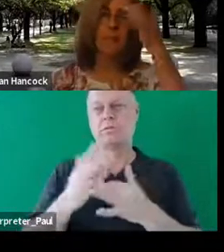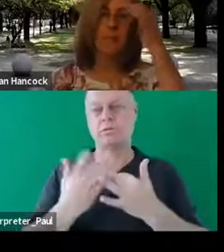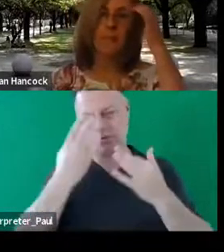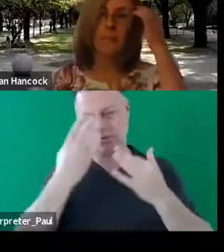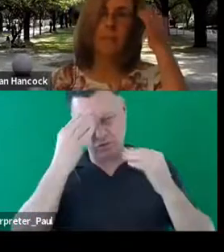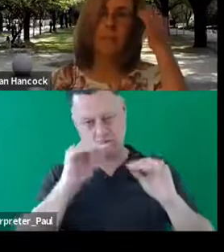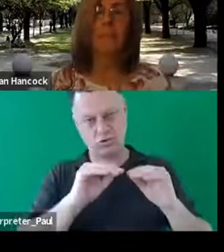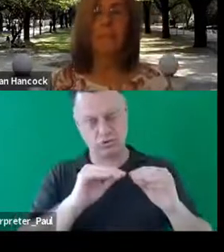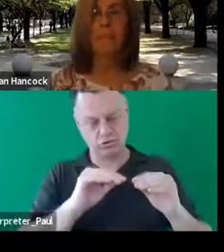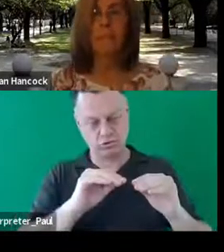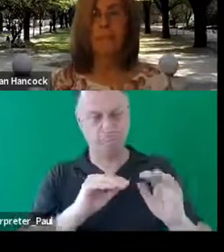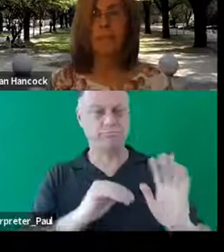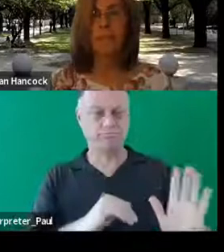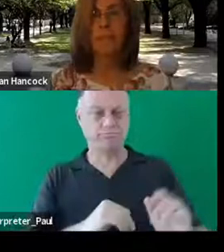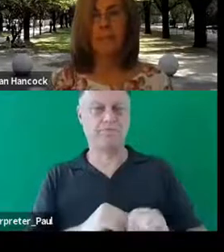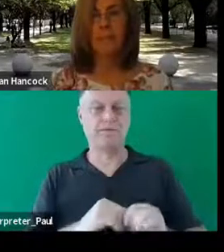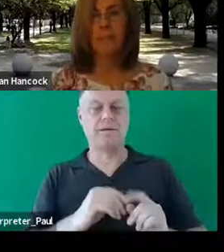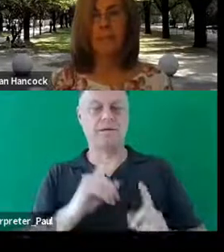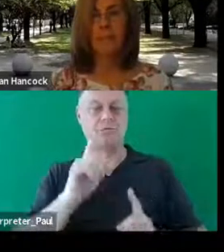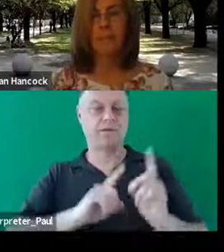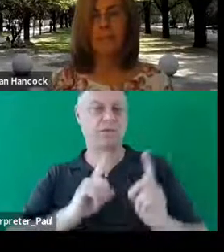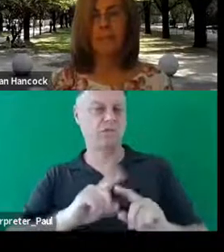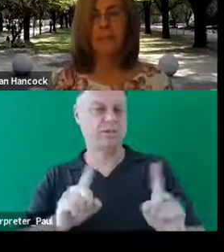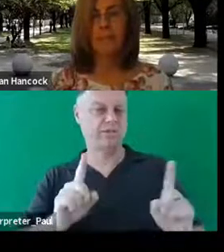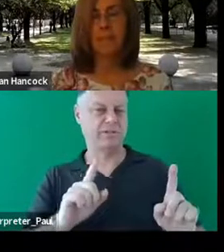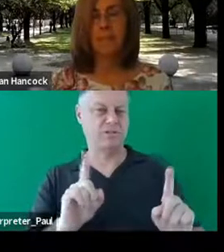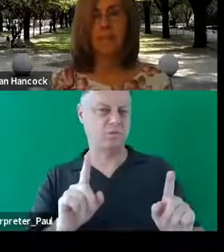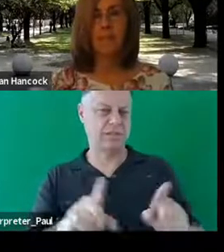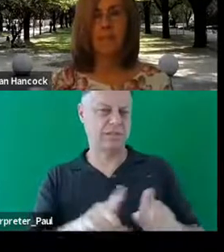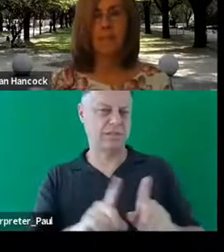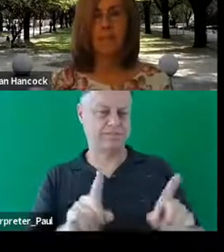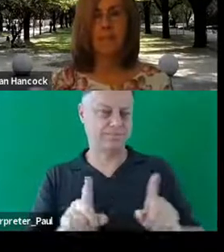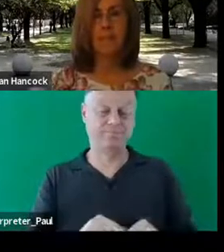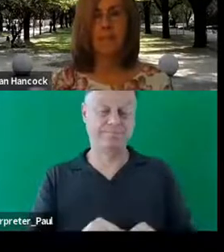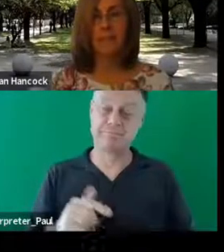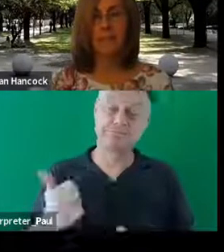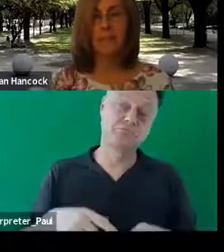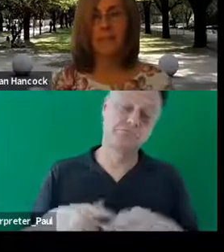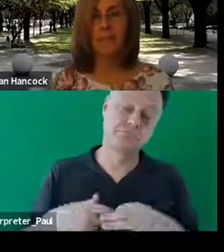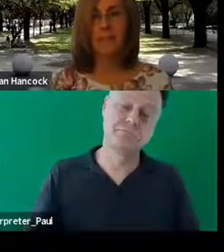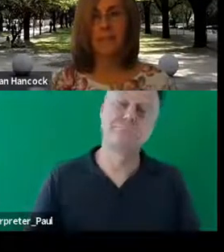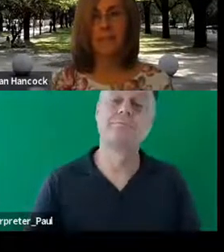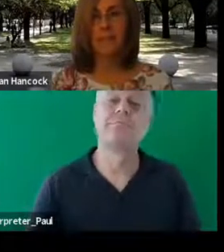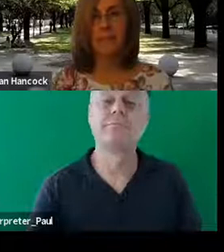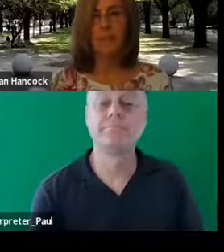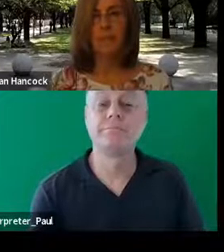really interesting question and I was involved in doing some podcasting the other week with